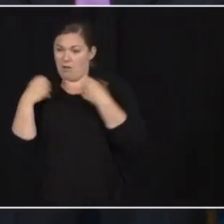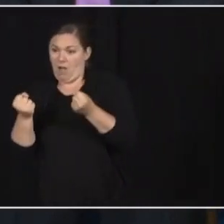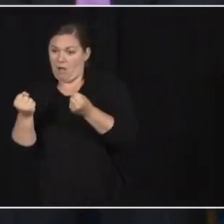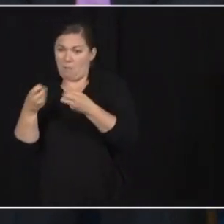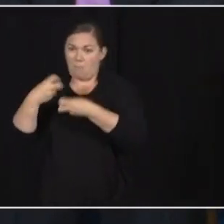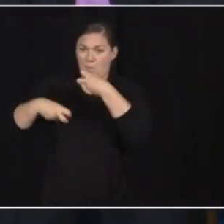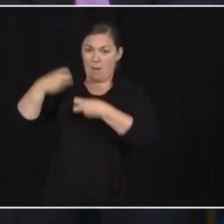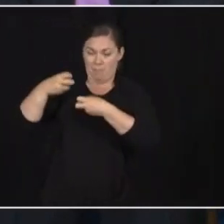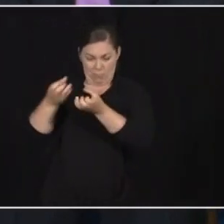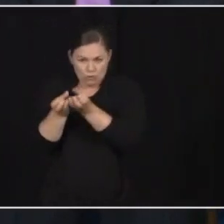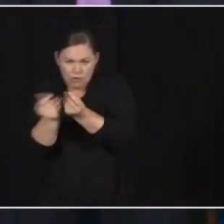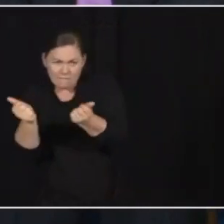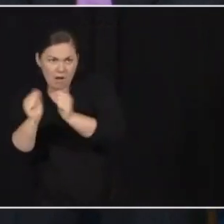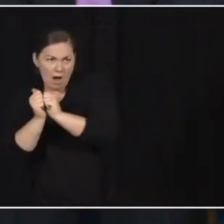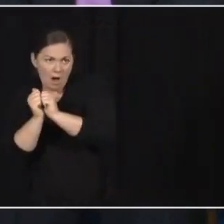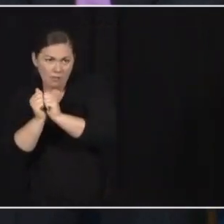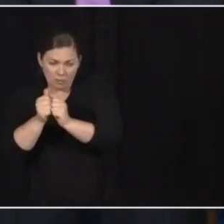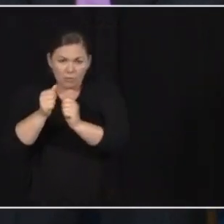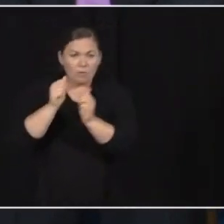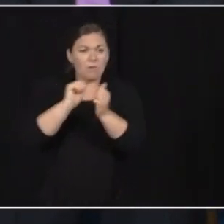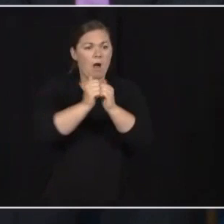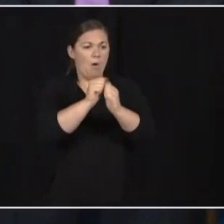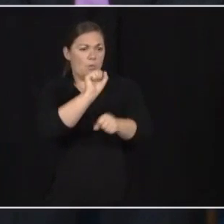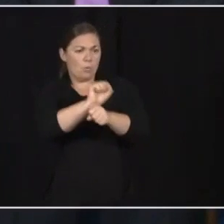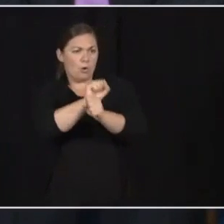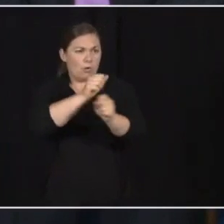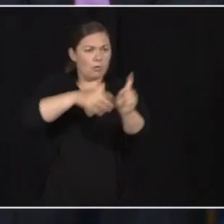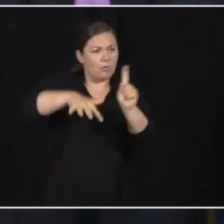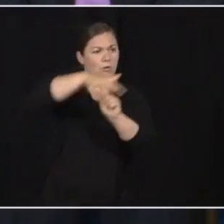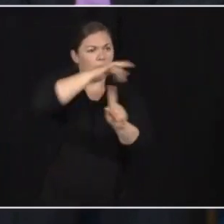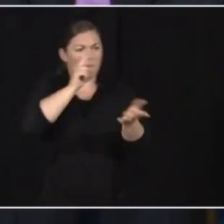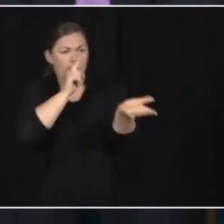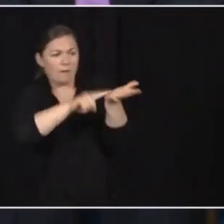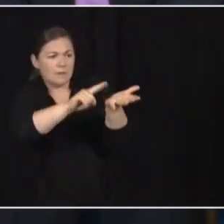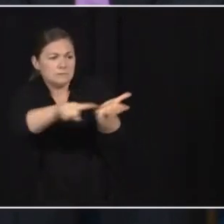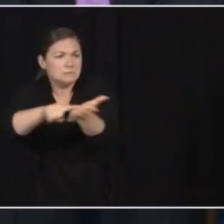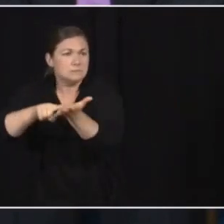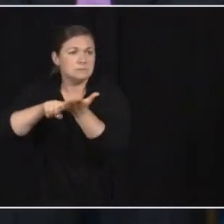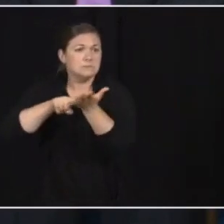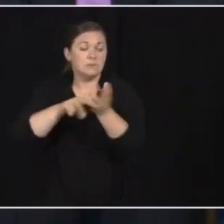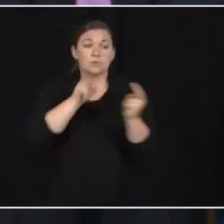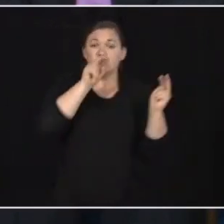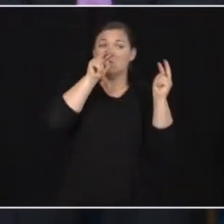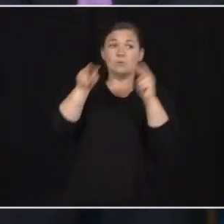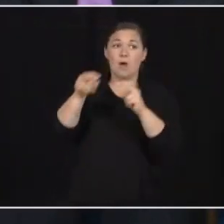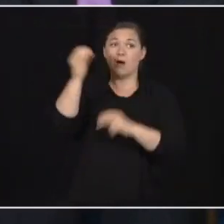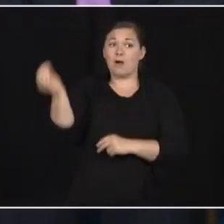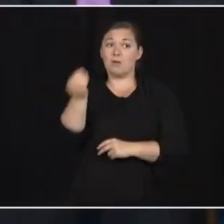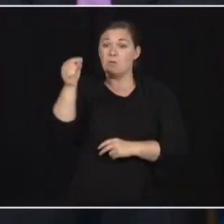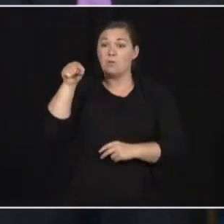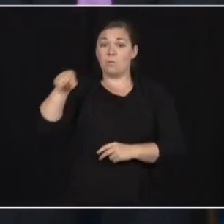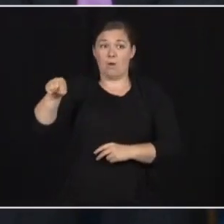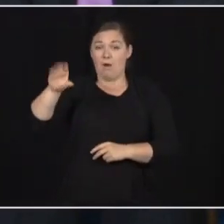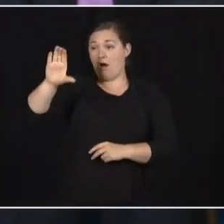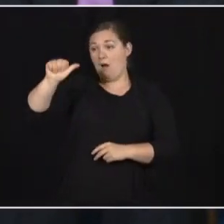they will cover how to establish a committee, resolving health and safety issues, workforce inspections and accident investigations. To find training, visit Ontario.ca/employment